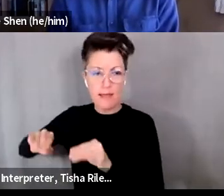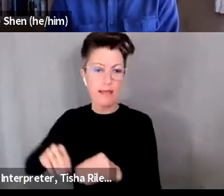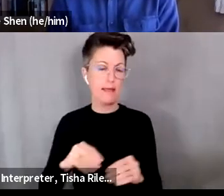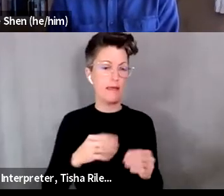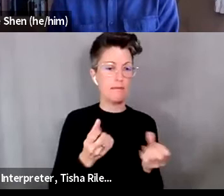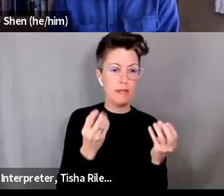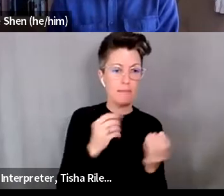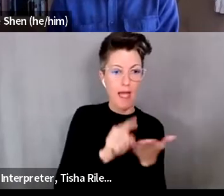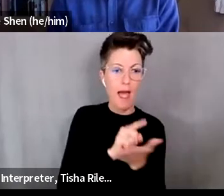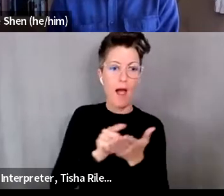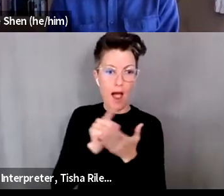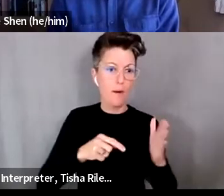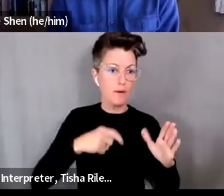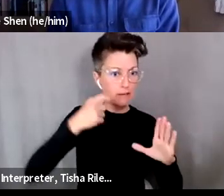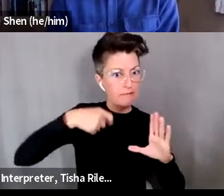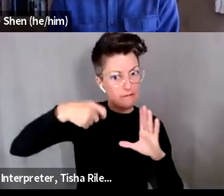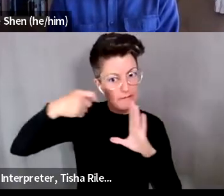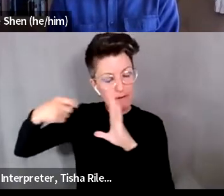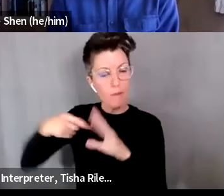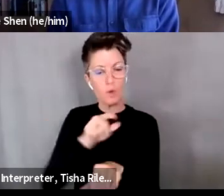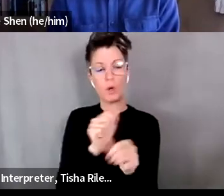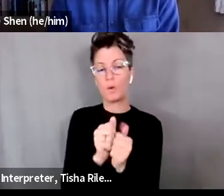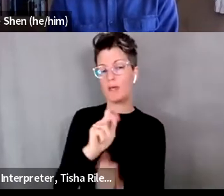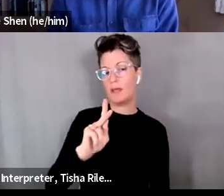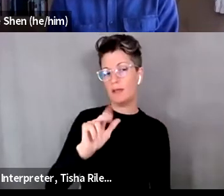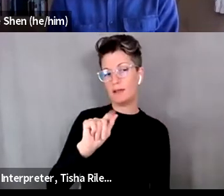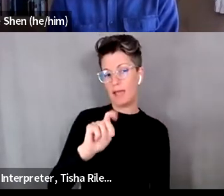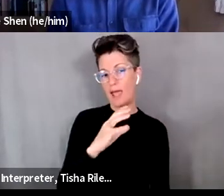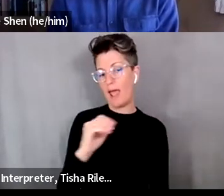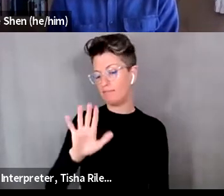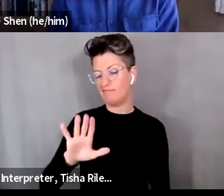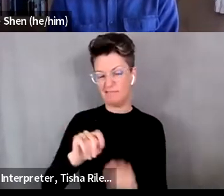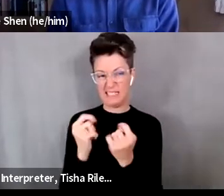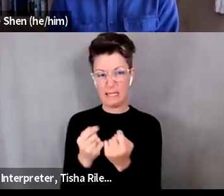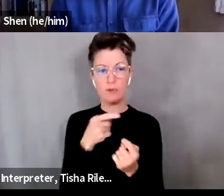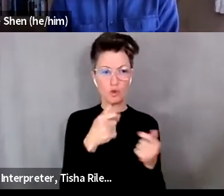and this whole team to figure out what is the story arc here? What is the best footage?